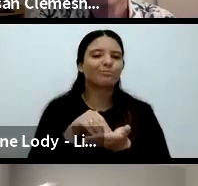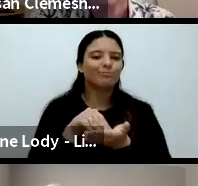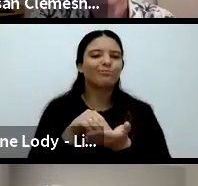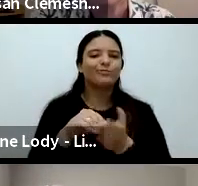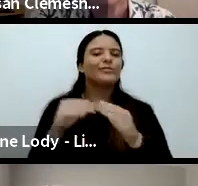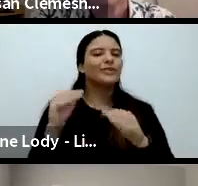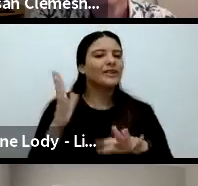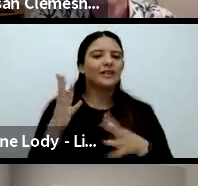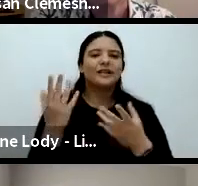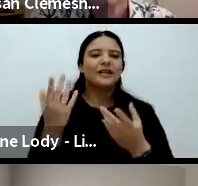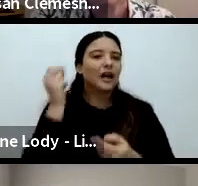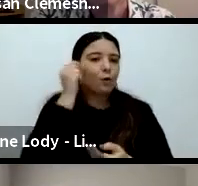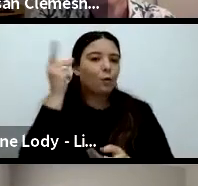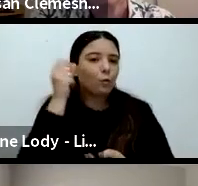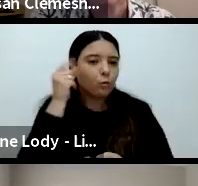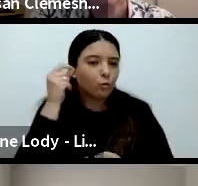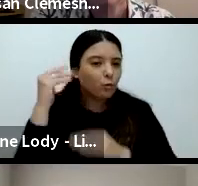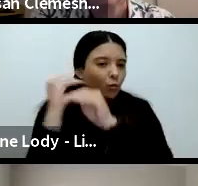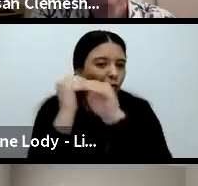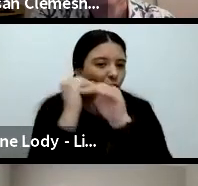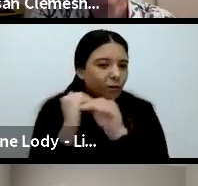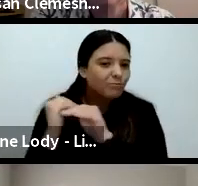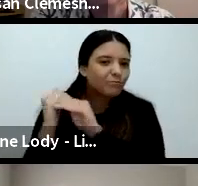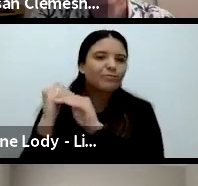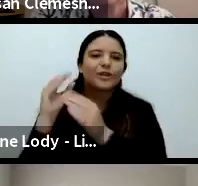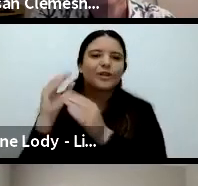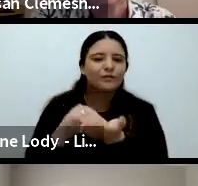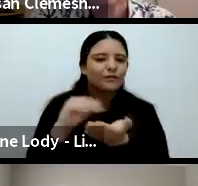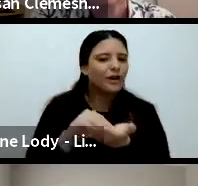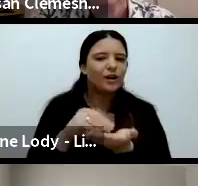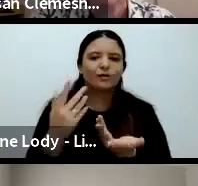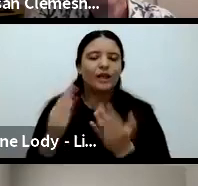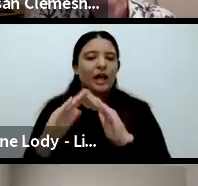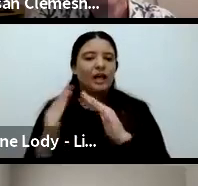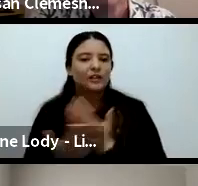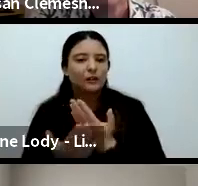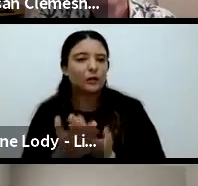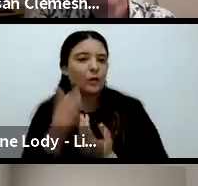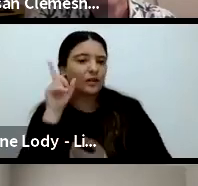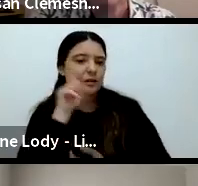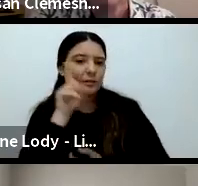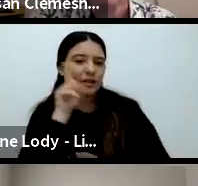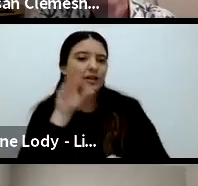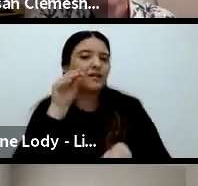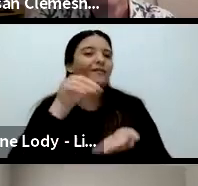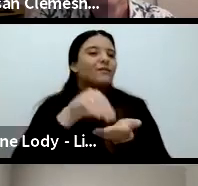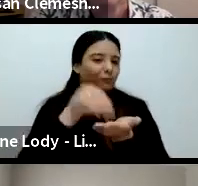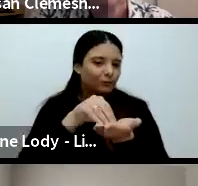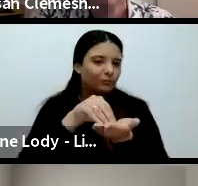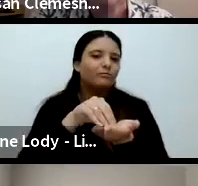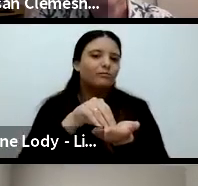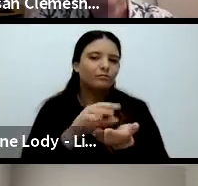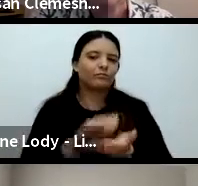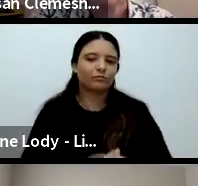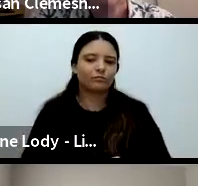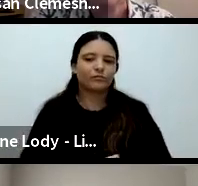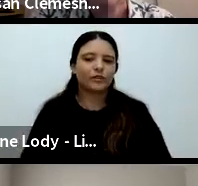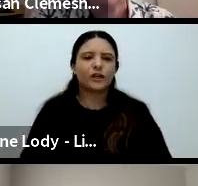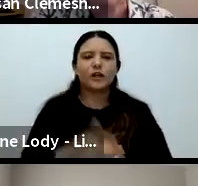remain entrenched as part of the mission of American schools mission of American schools. it to the it to the point at it it to the point and I have a, I